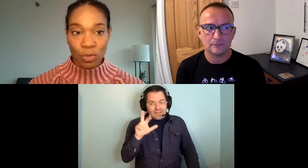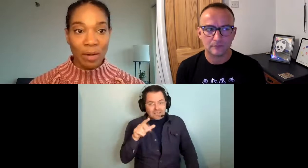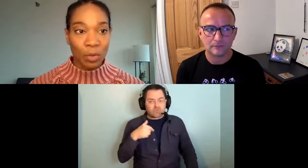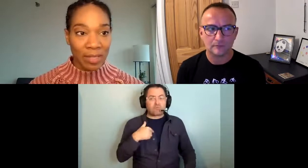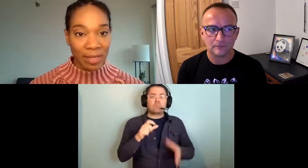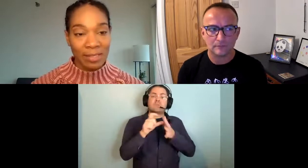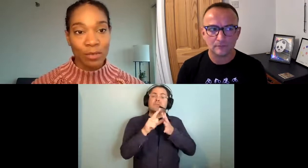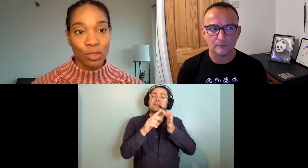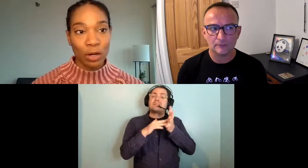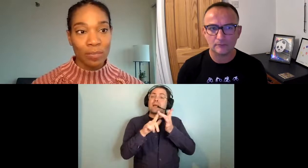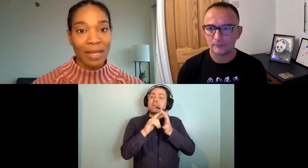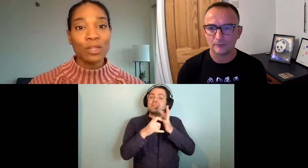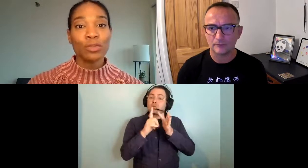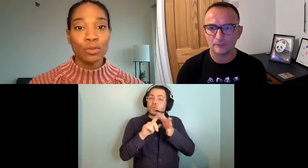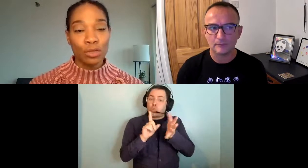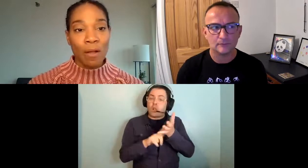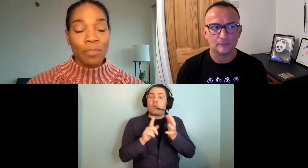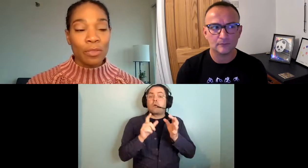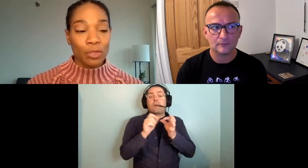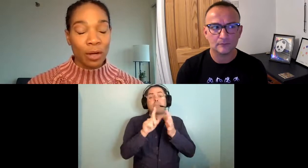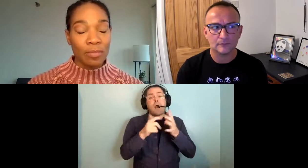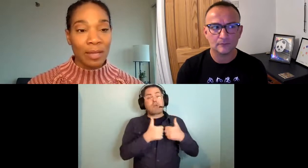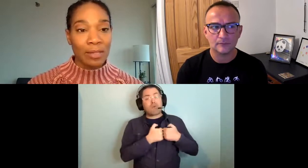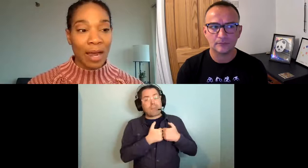I think people don't know what a romantic or demi